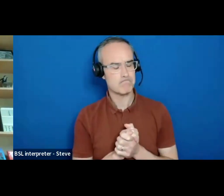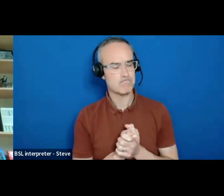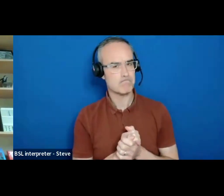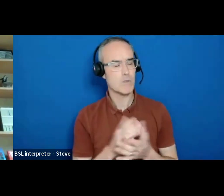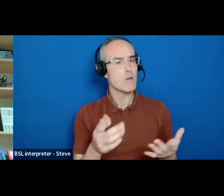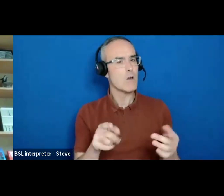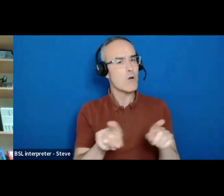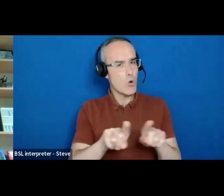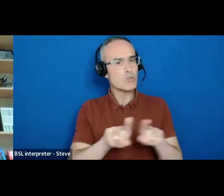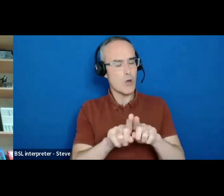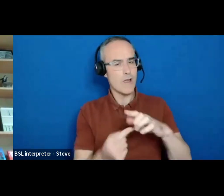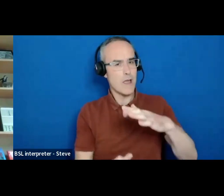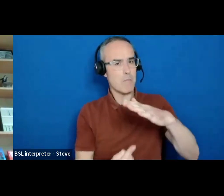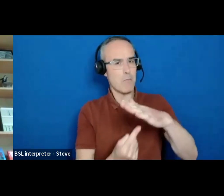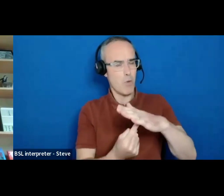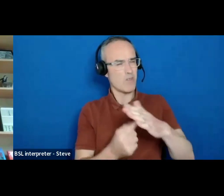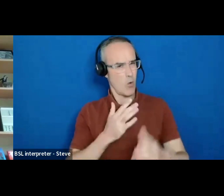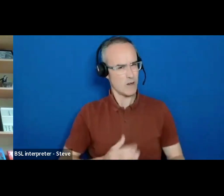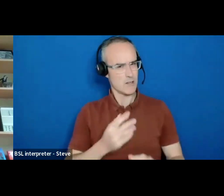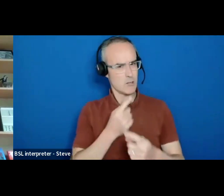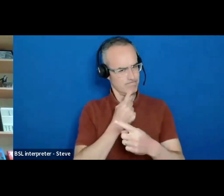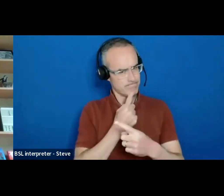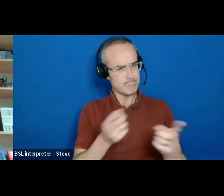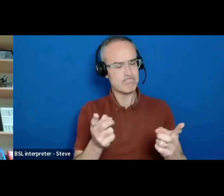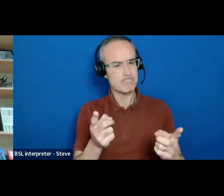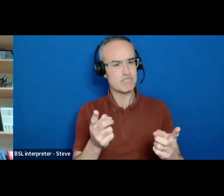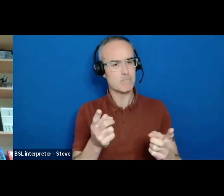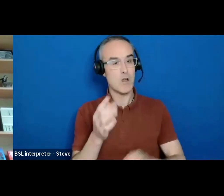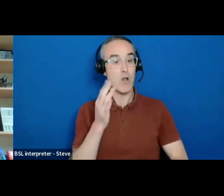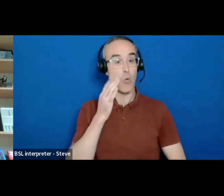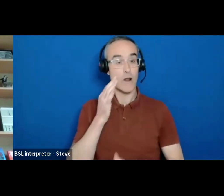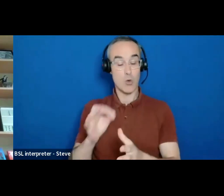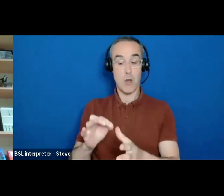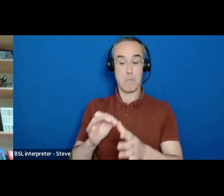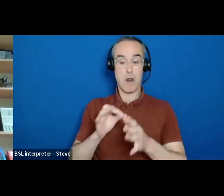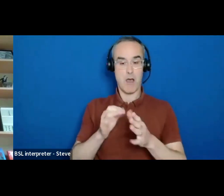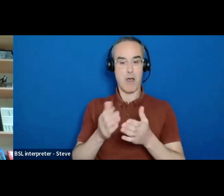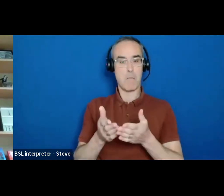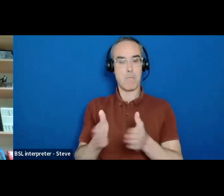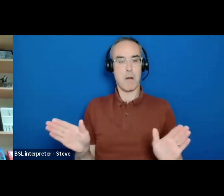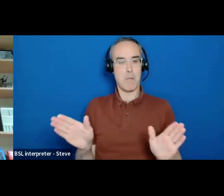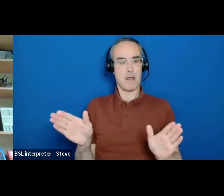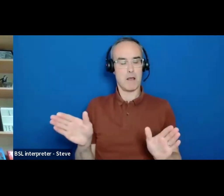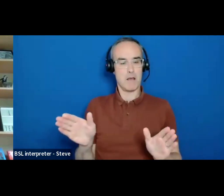that I, that I wanted to get across today is that when you, when you apply for a public appointment, there is a, diversity questionnaire that